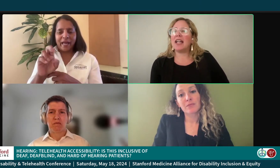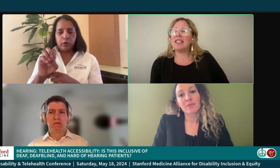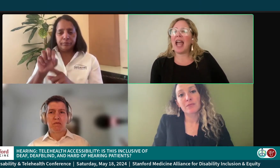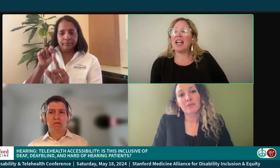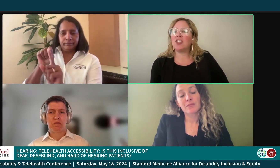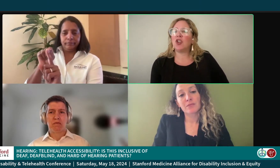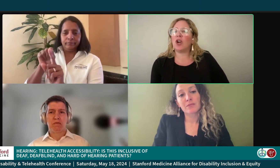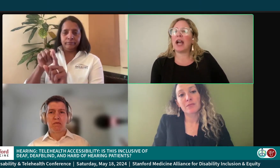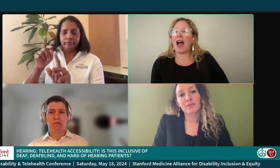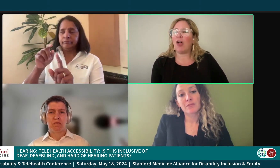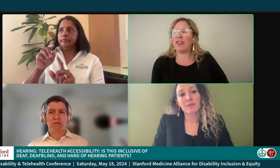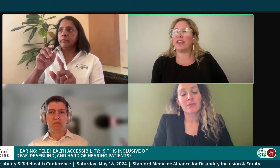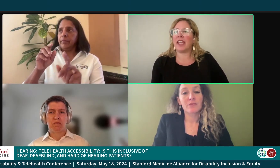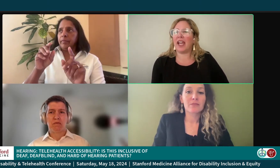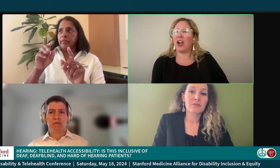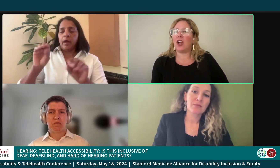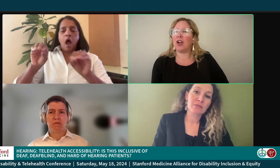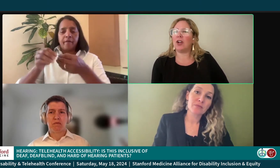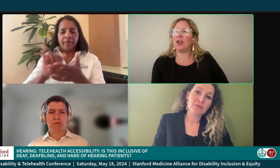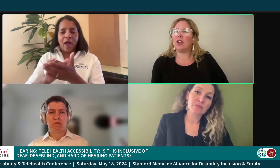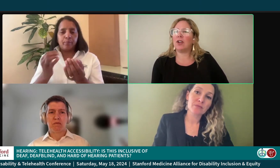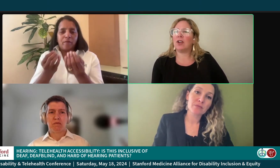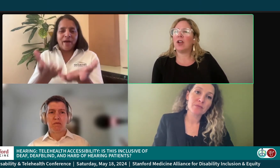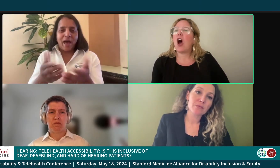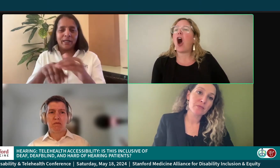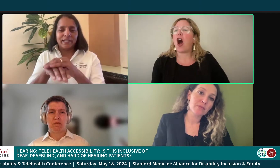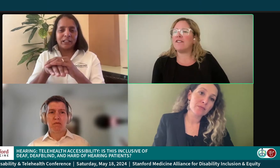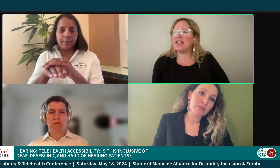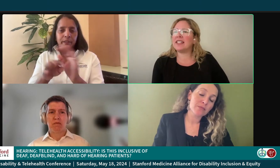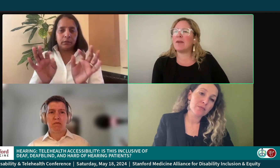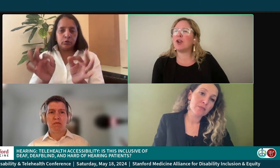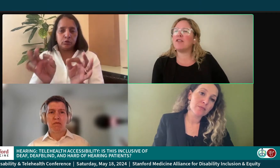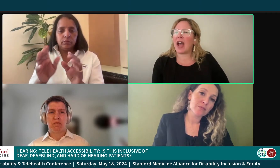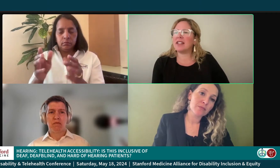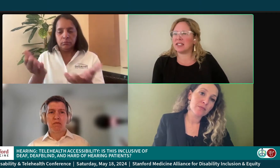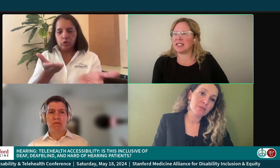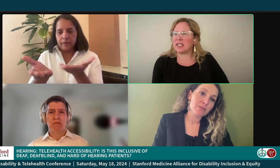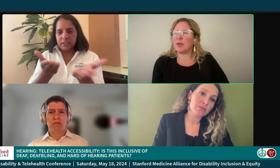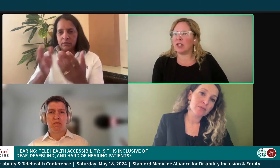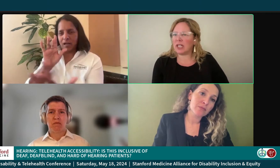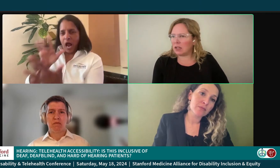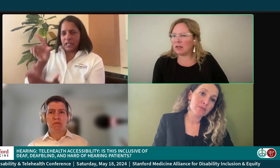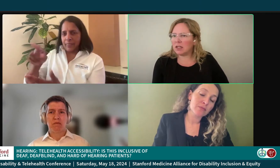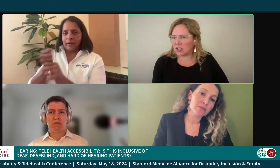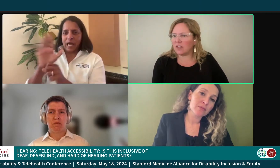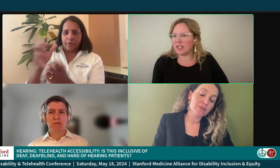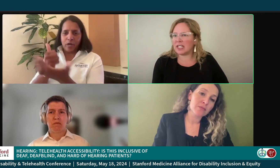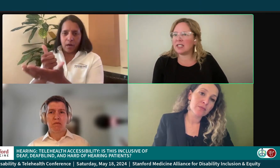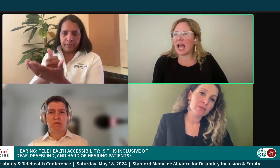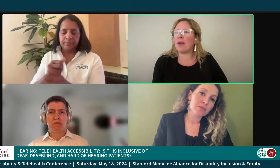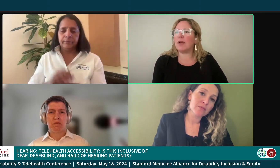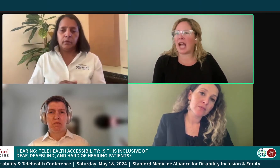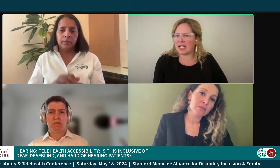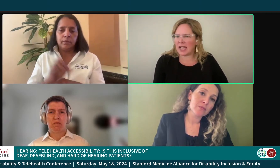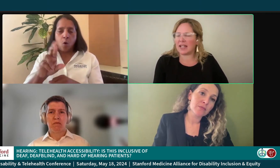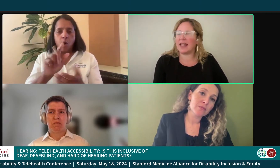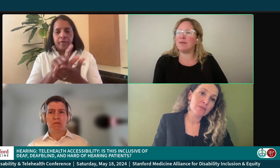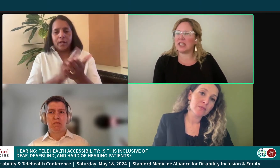contact your healthcare office that provides accessibility services. I would contact them to